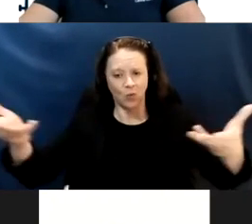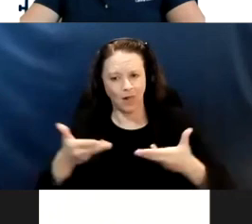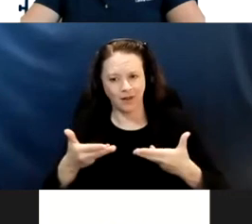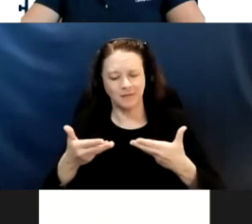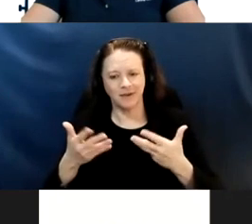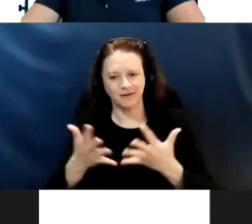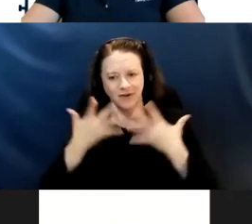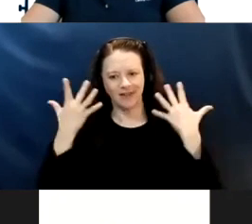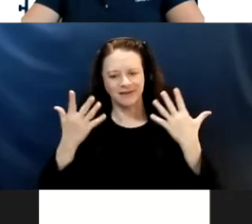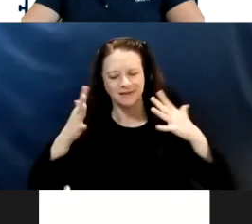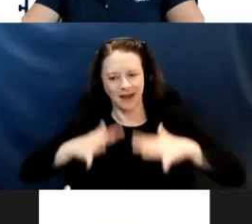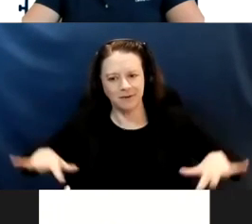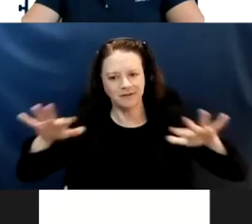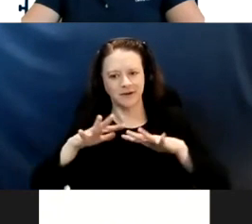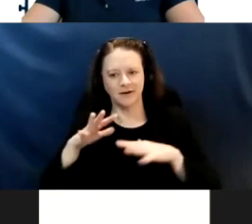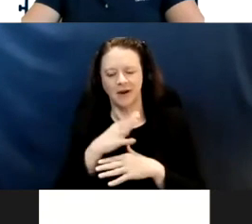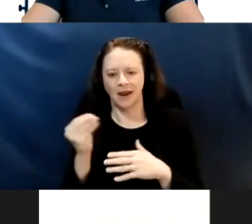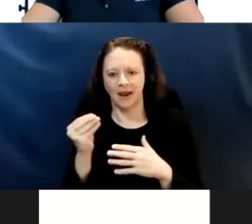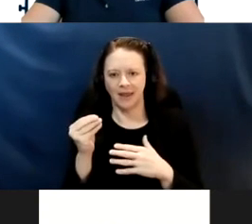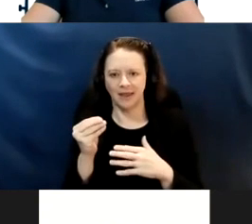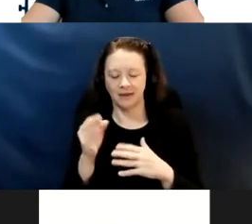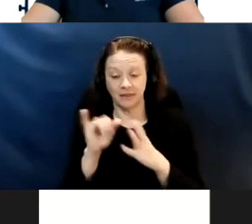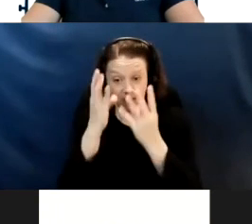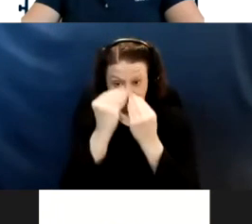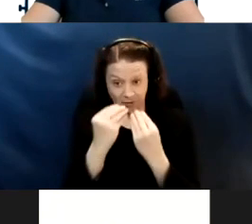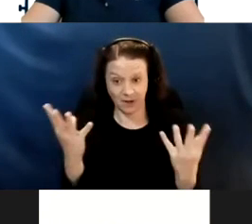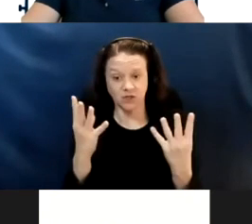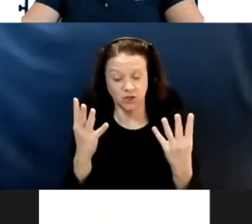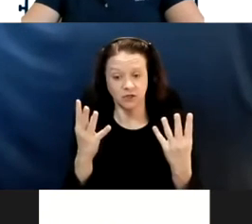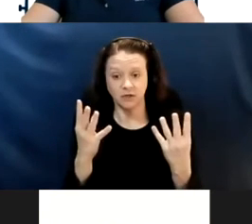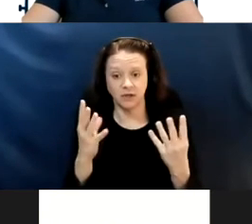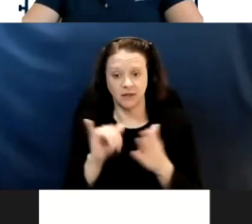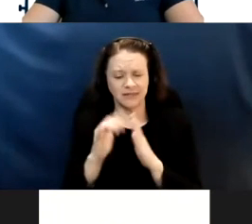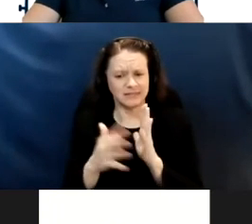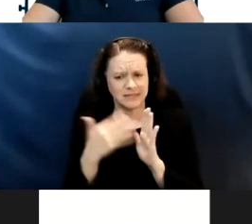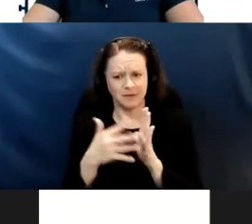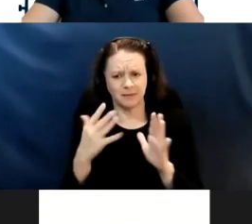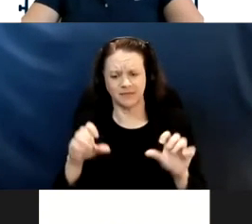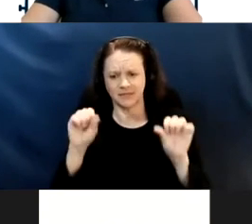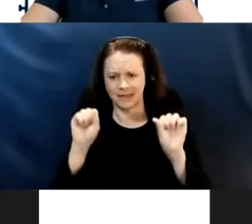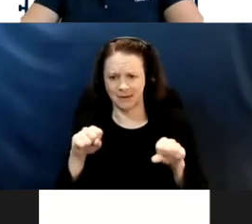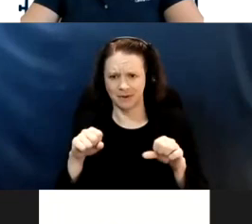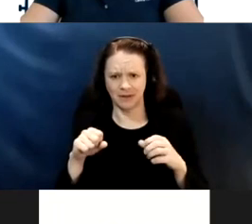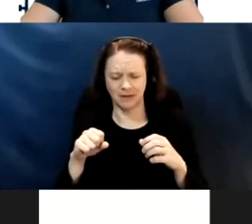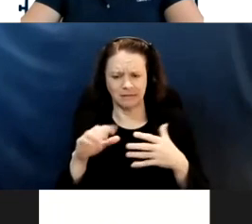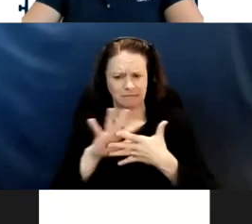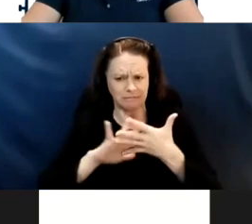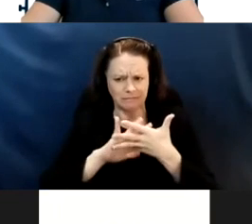and the information that sometimes can be elusive to all of us,